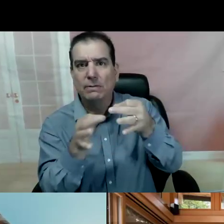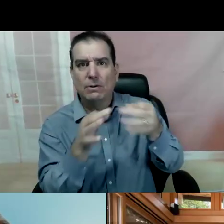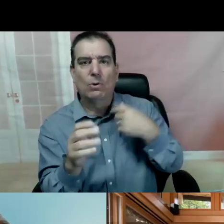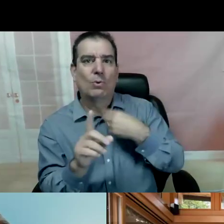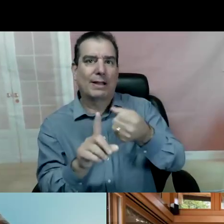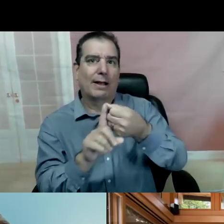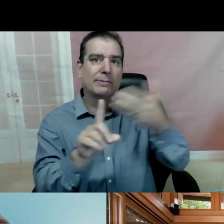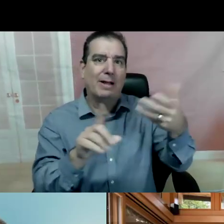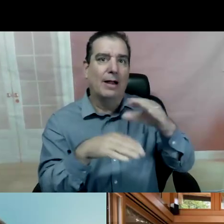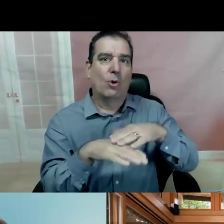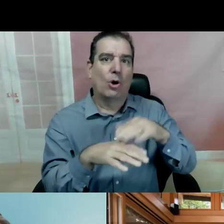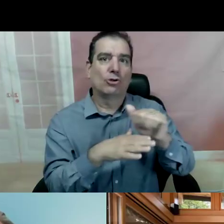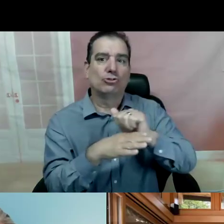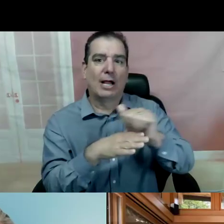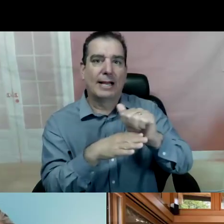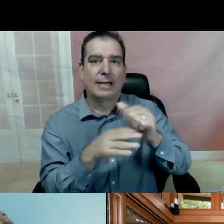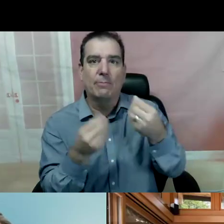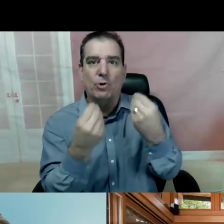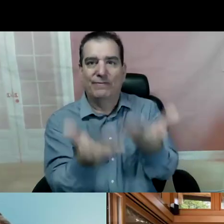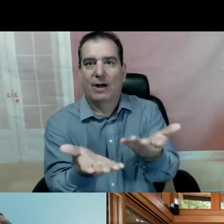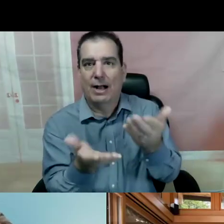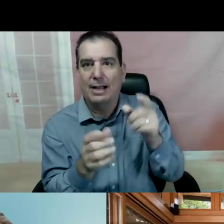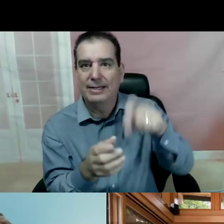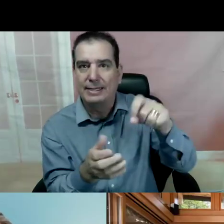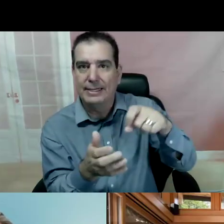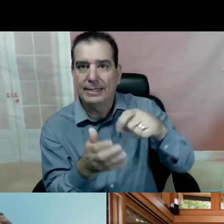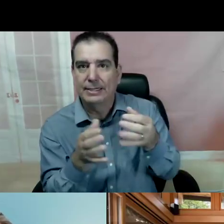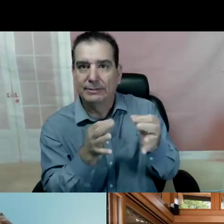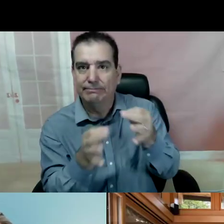accessibility in the functional settings, we can work with them and expand on that. We allow that,